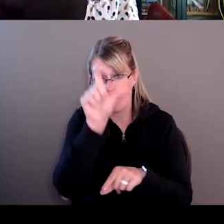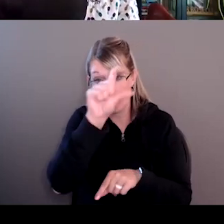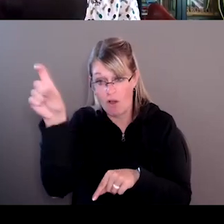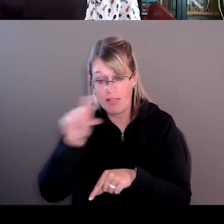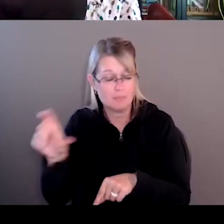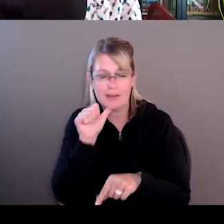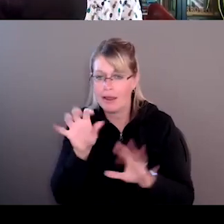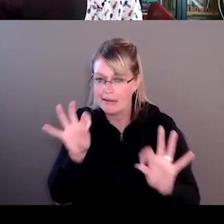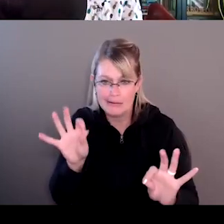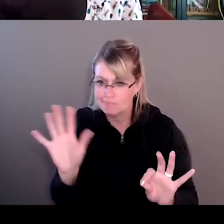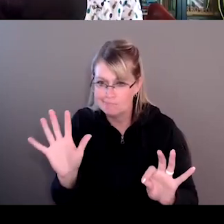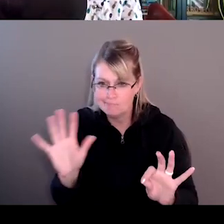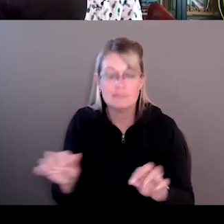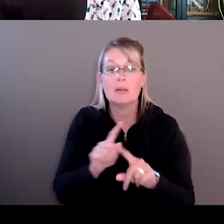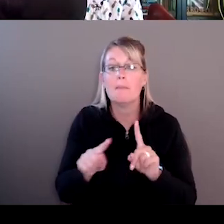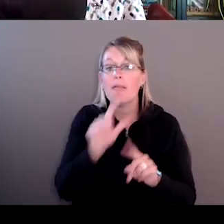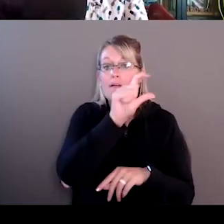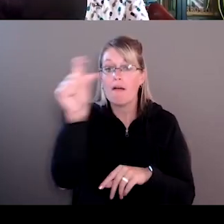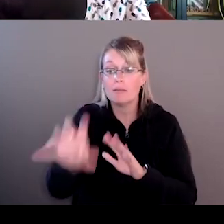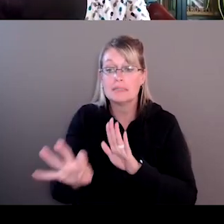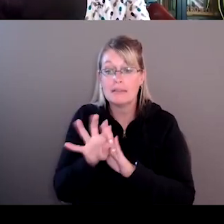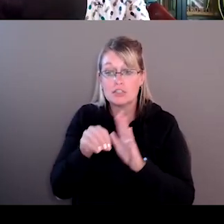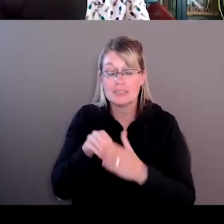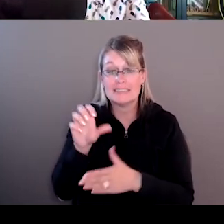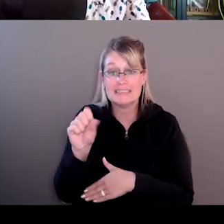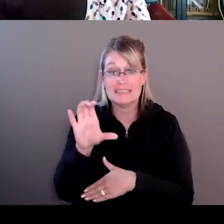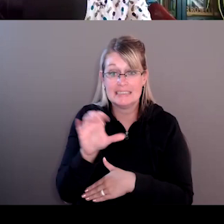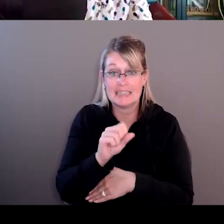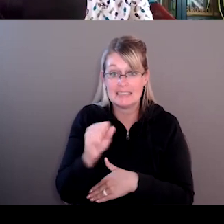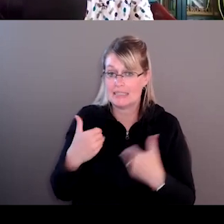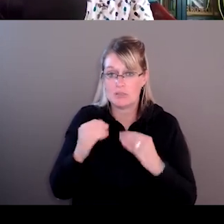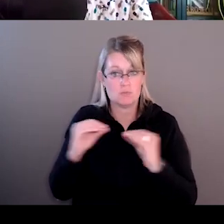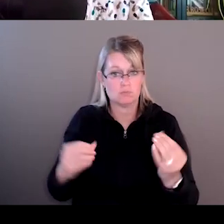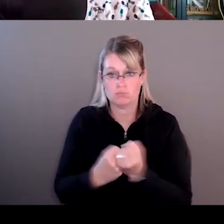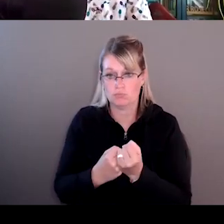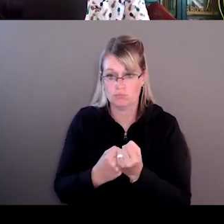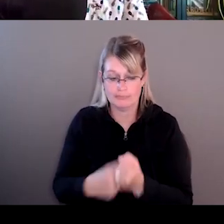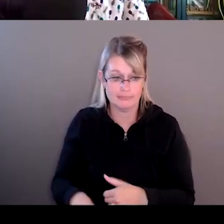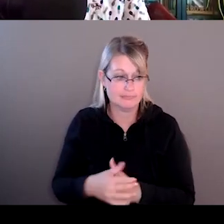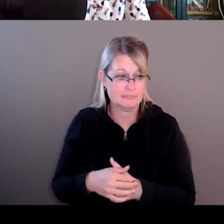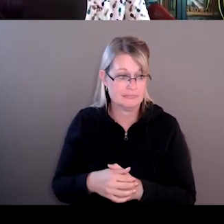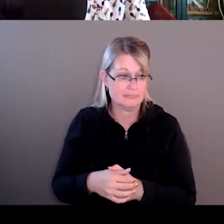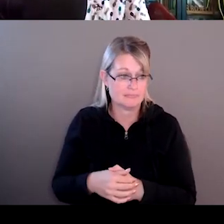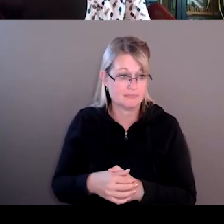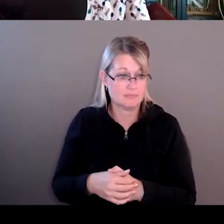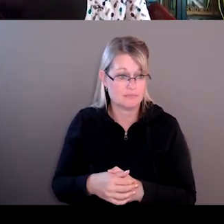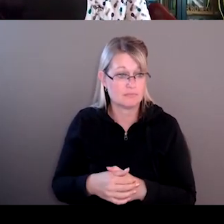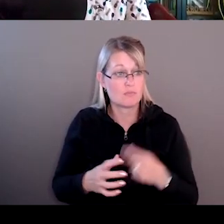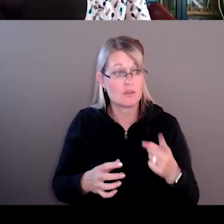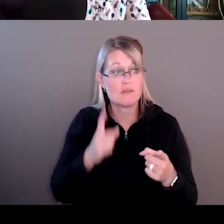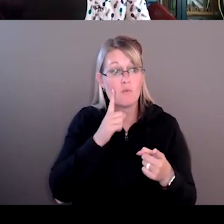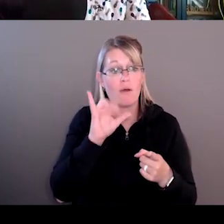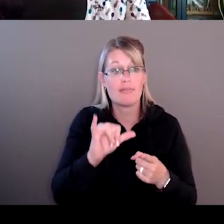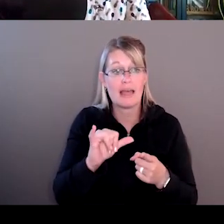but the column selector and CSS has no support. In this image, I demonstrate the column that has been